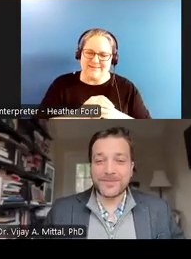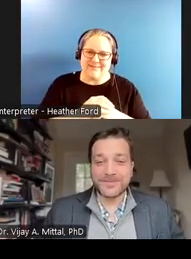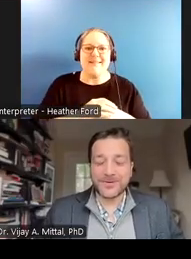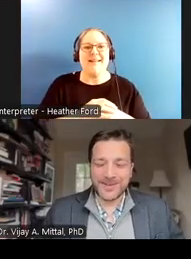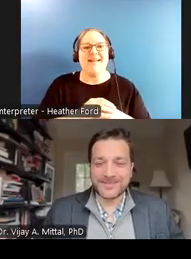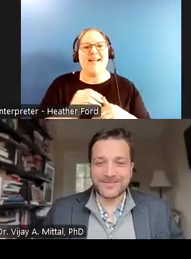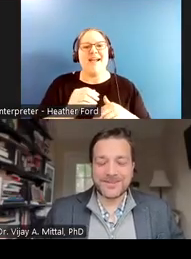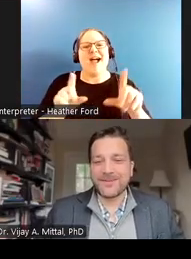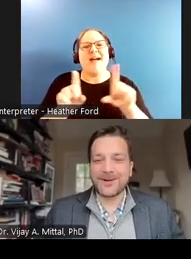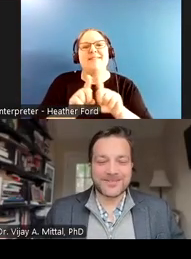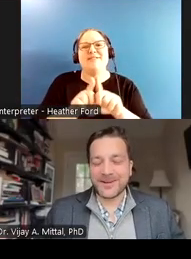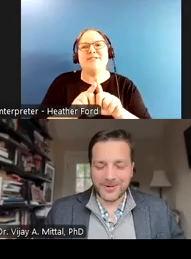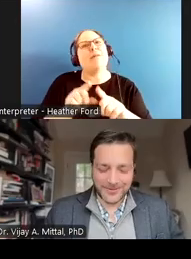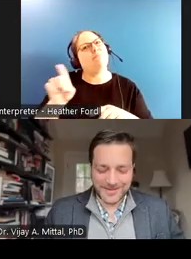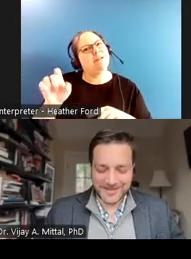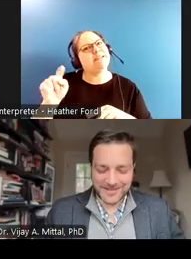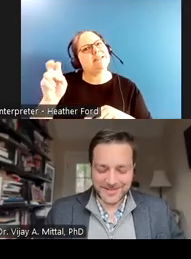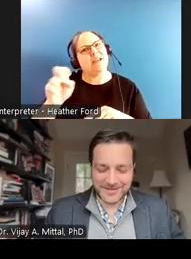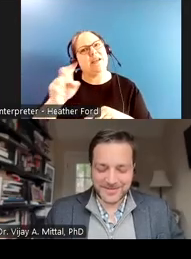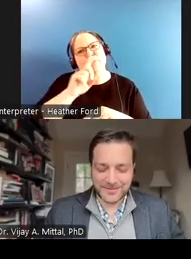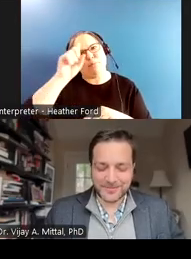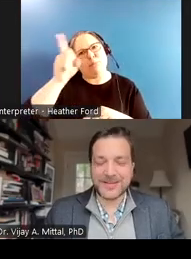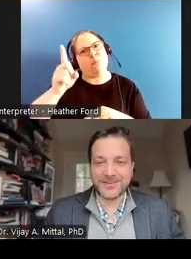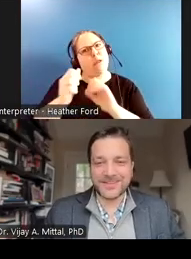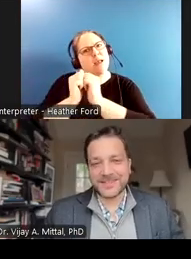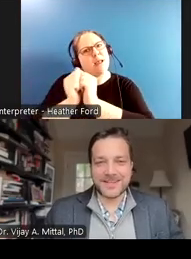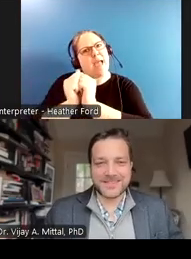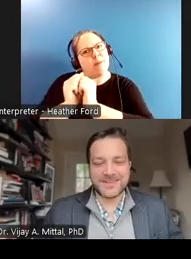the most brilliant collaborators I work with and it's a it's a real pleasure and he's a testament